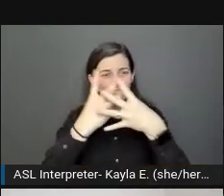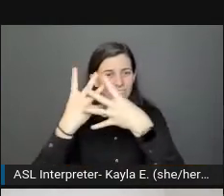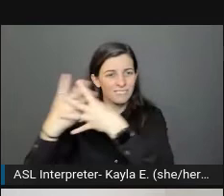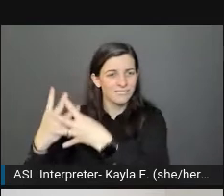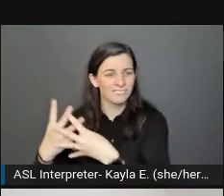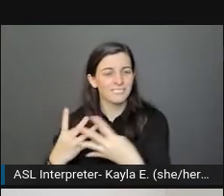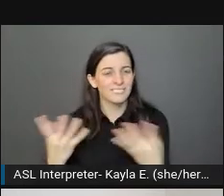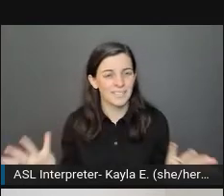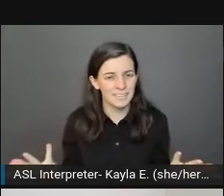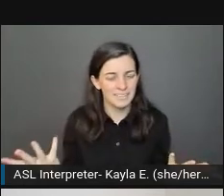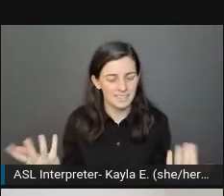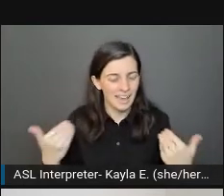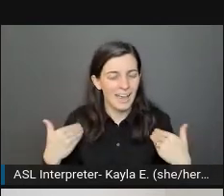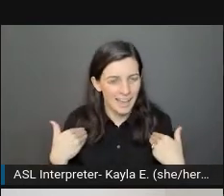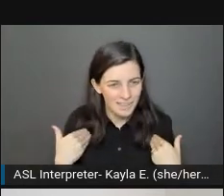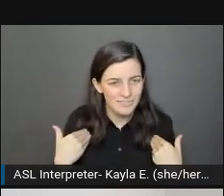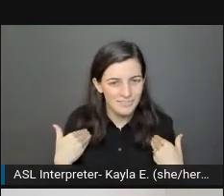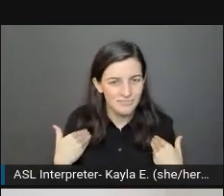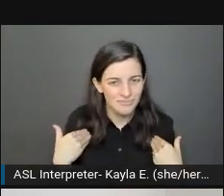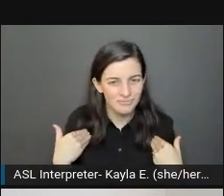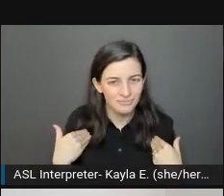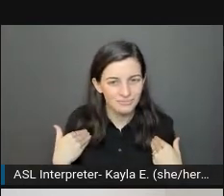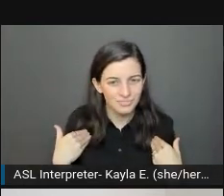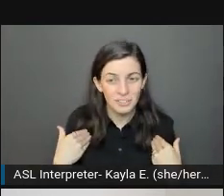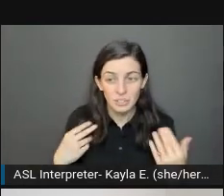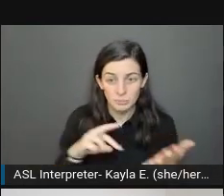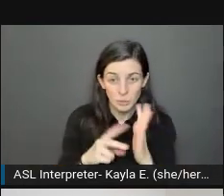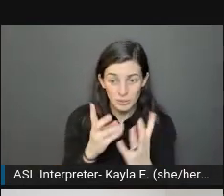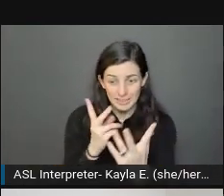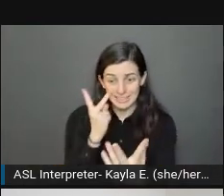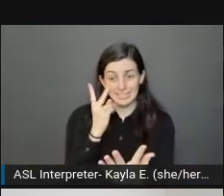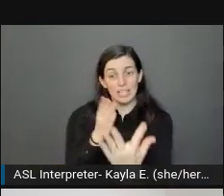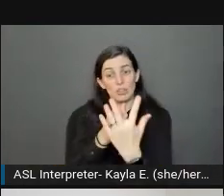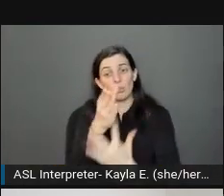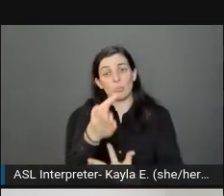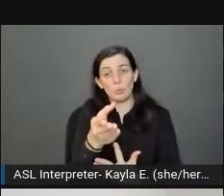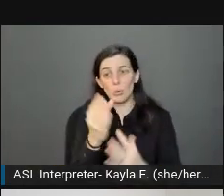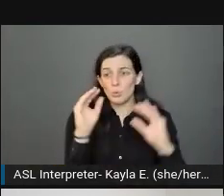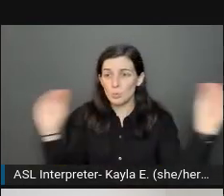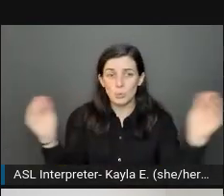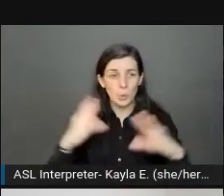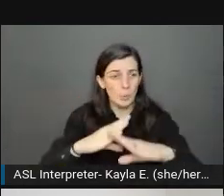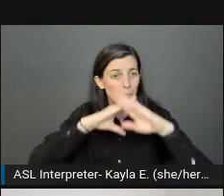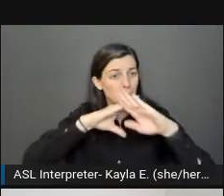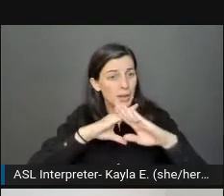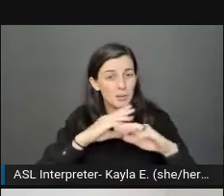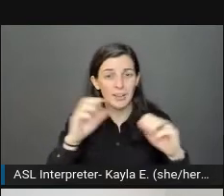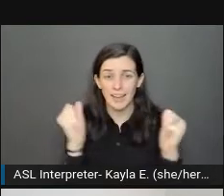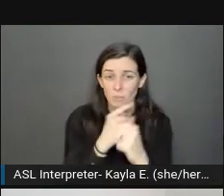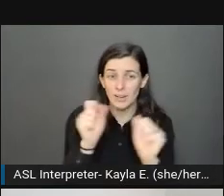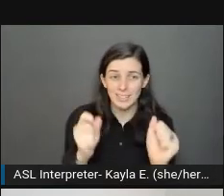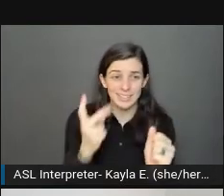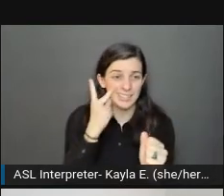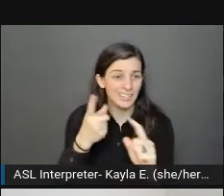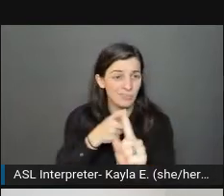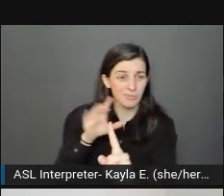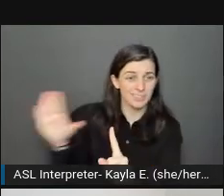There are no barriers to stop them from viewing the game, and everyone can see from their own perspective. Oh, and we're jumping.